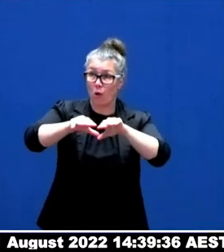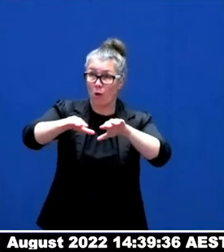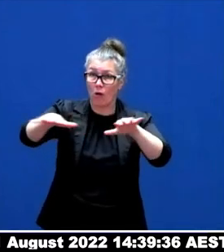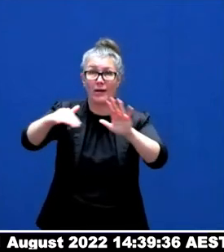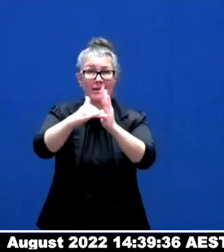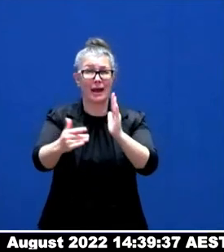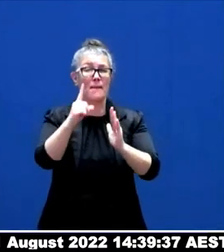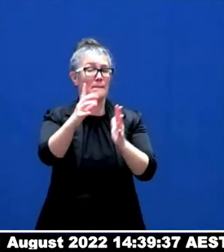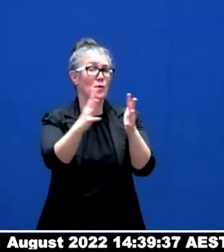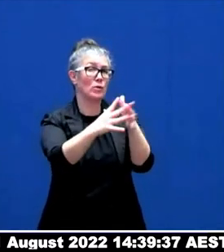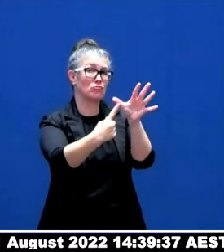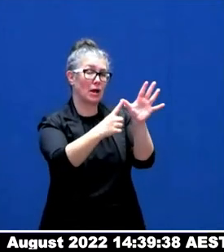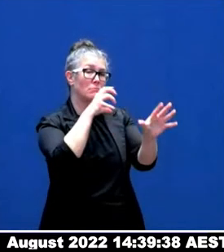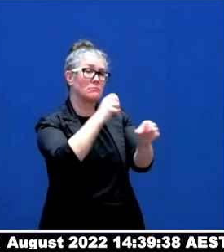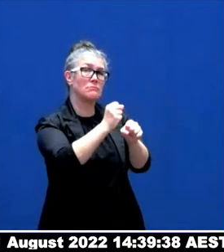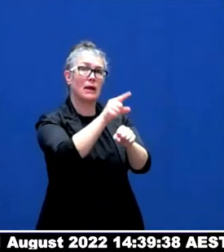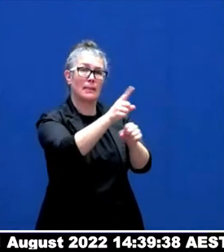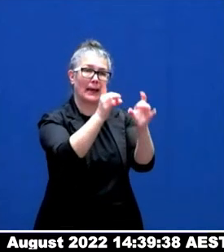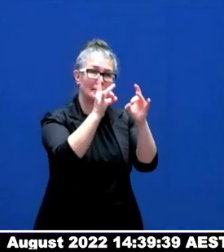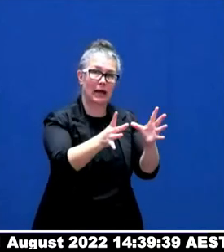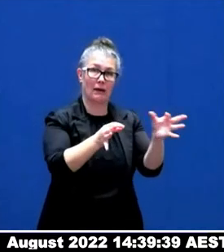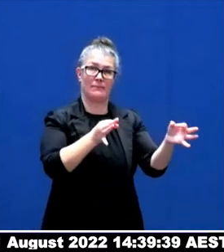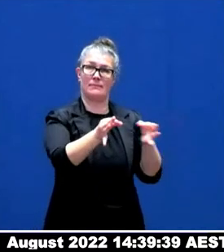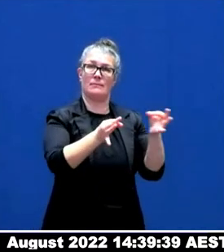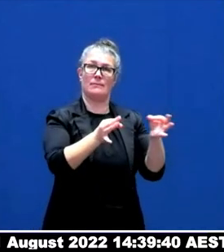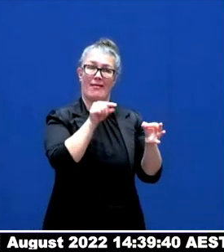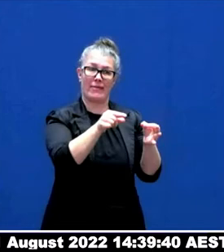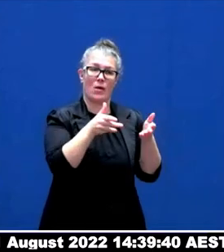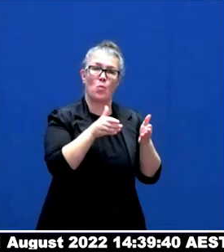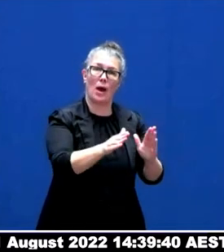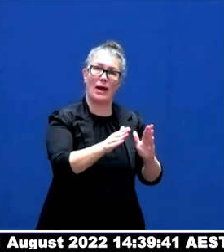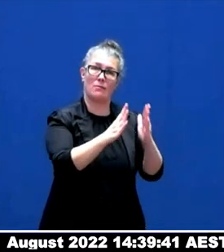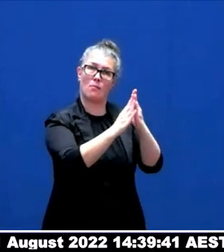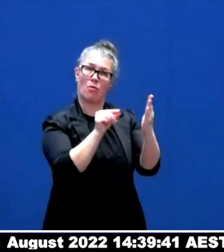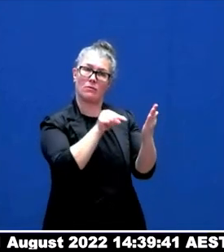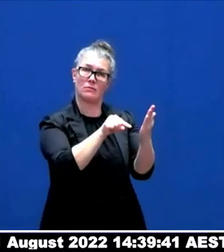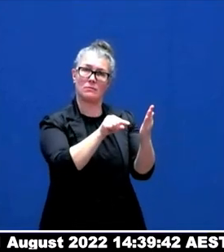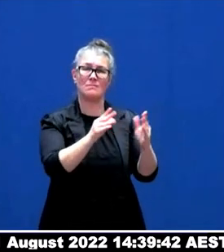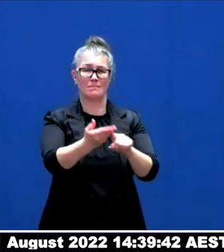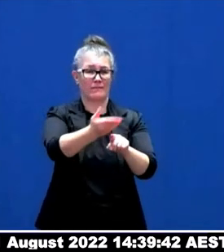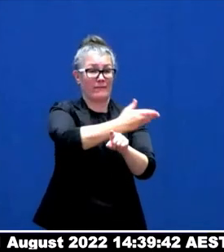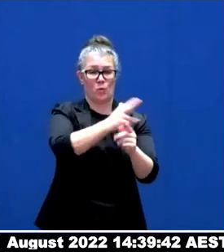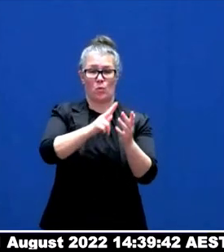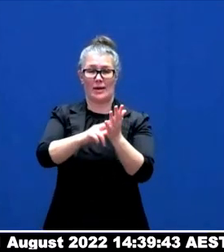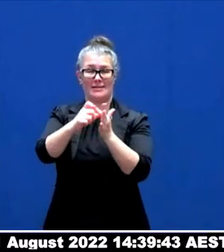government started the design of that model before the NDIS. So, a lot of that has continued.